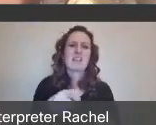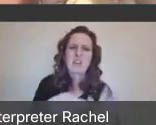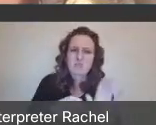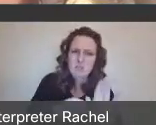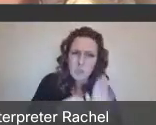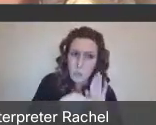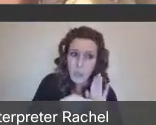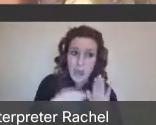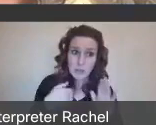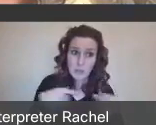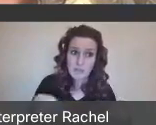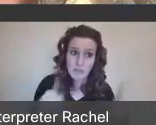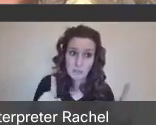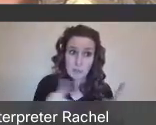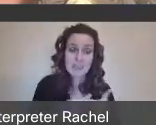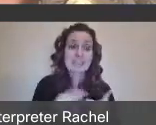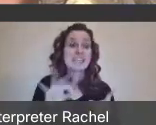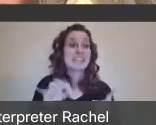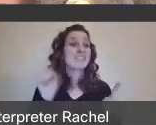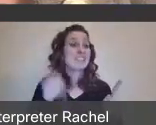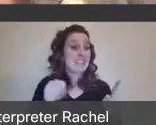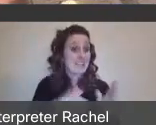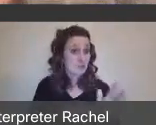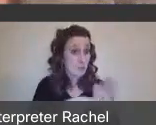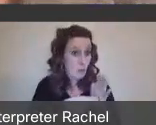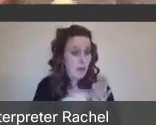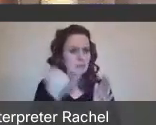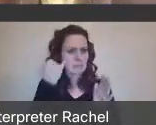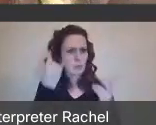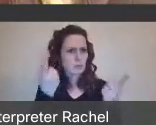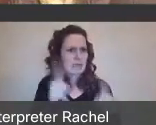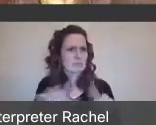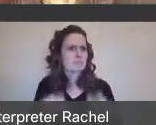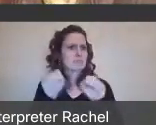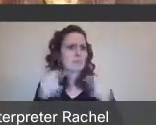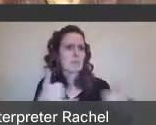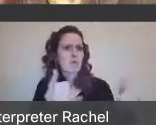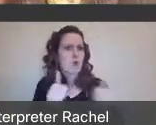and, if so, what happens if someone does not get a permit, especially for a private event?